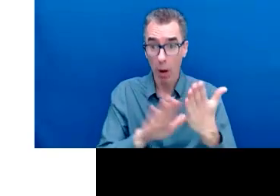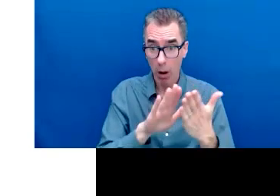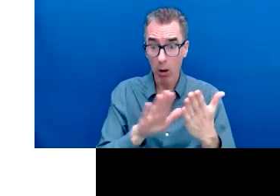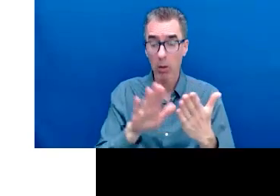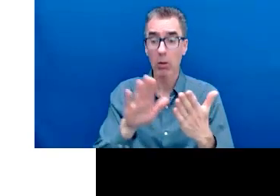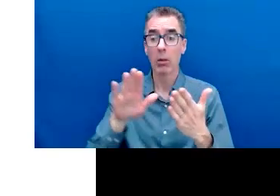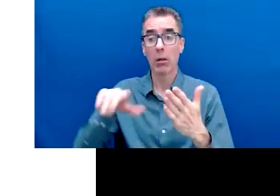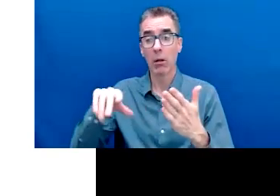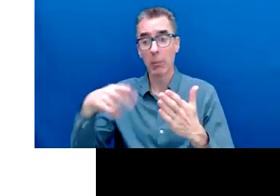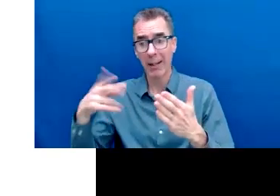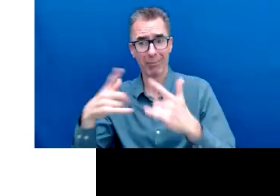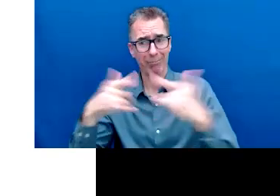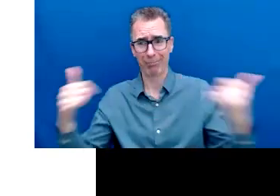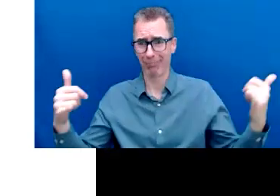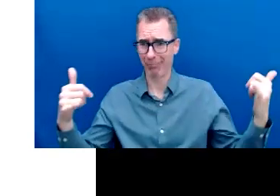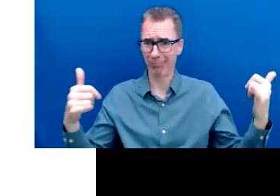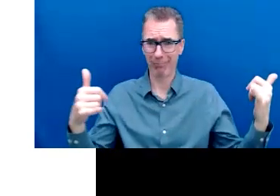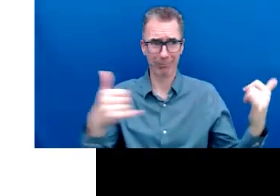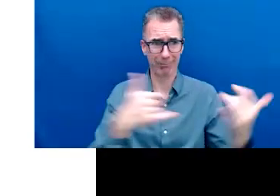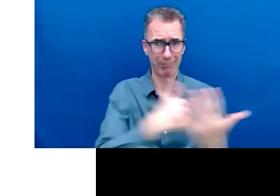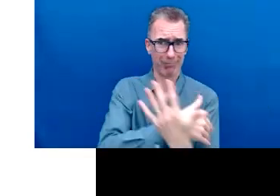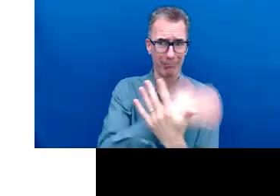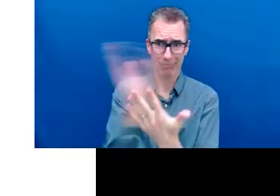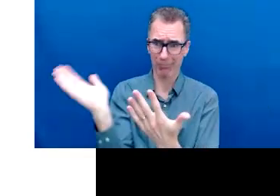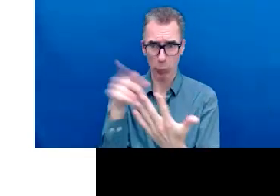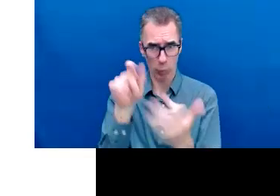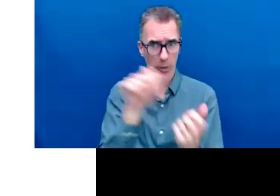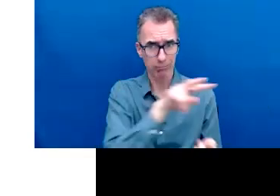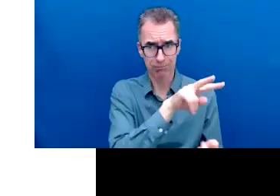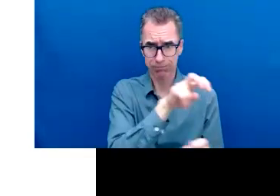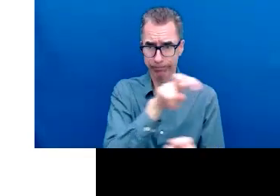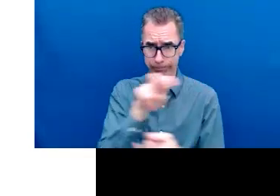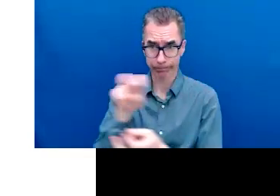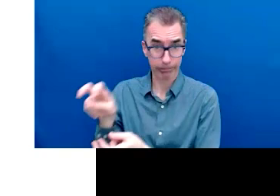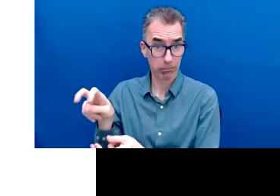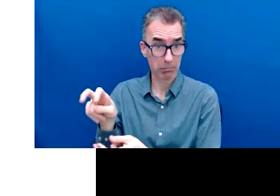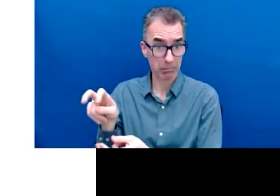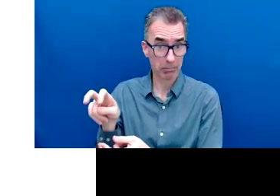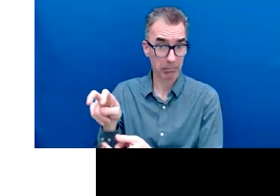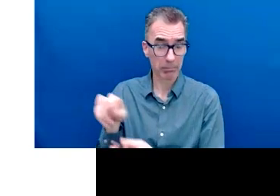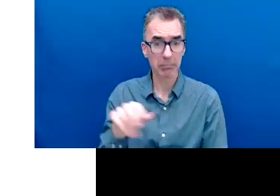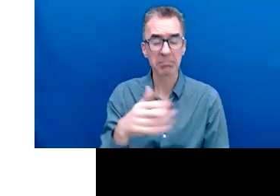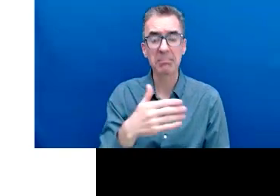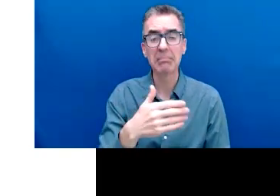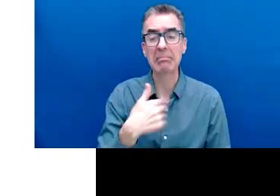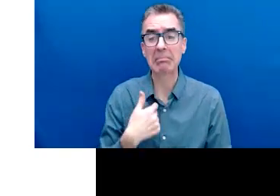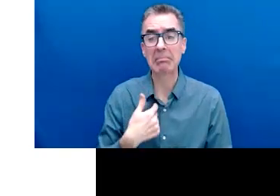So you can browse a wide range of OER here. The best thing to do in OER Commons is